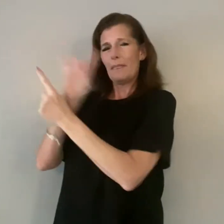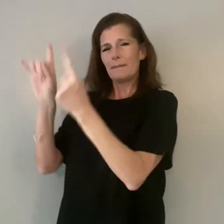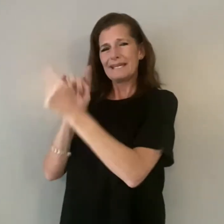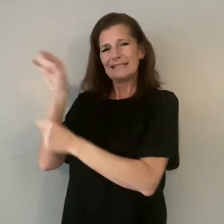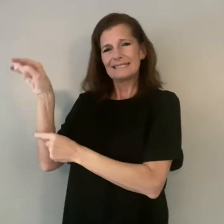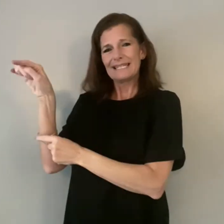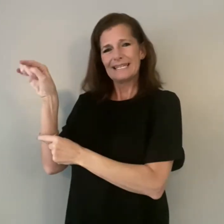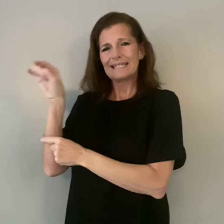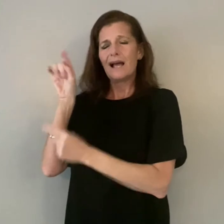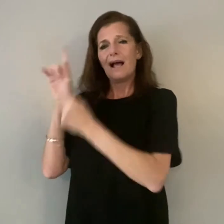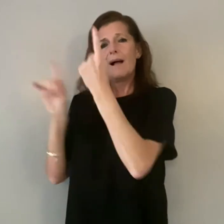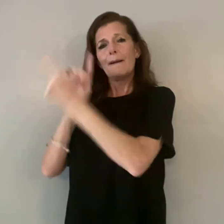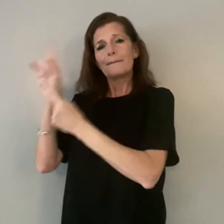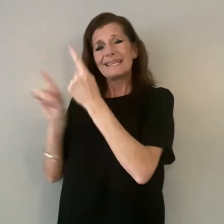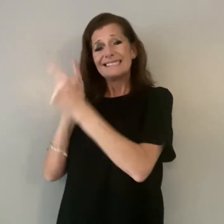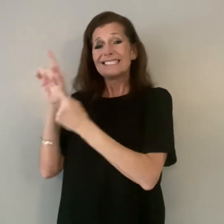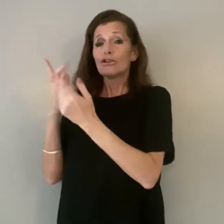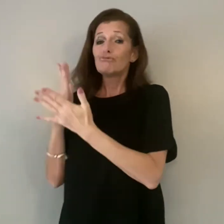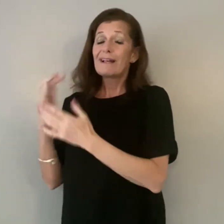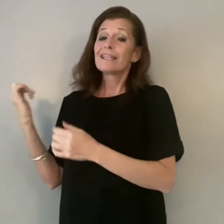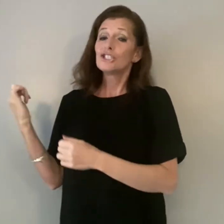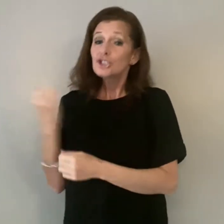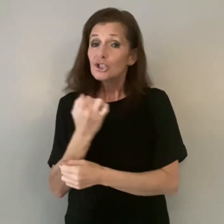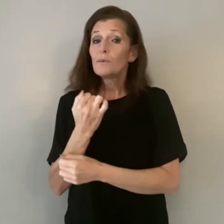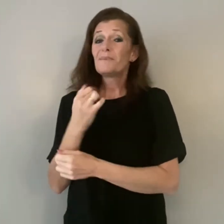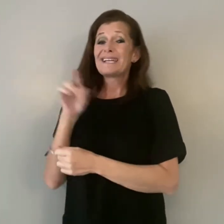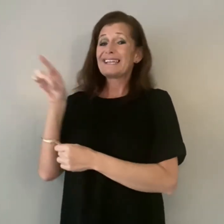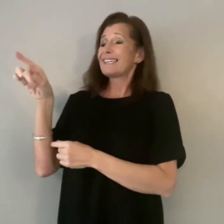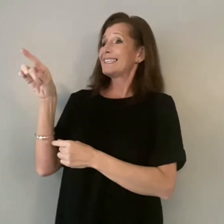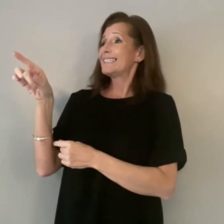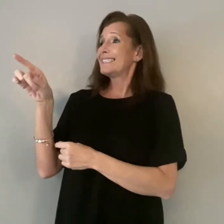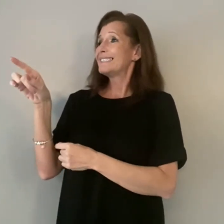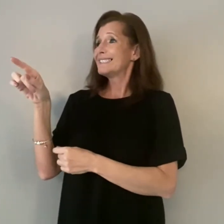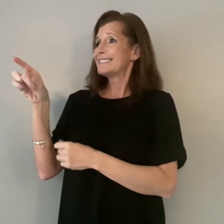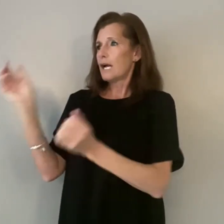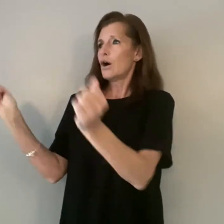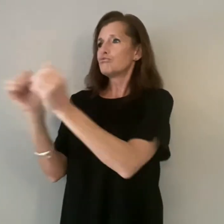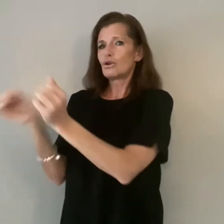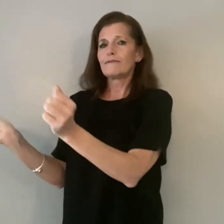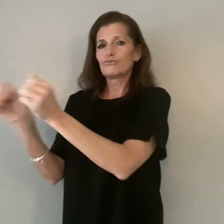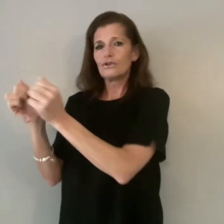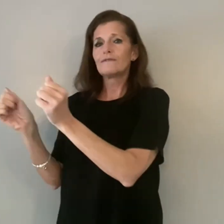the board meeting itself in reality, or it's just be a kind of a rubber stamping